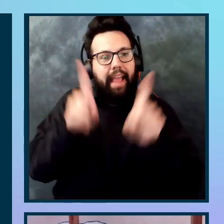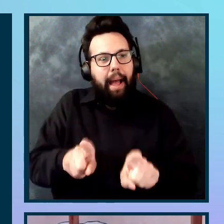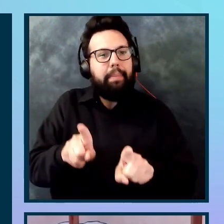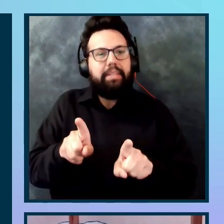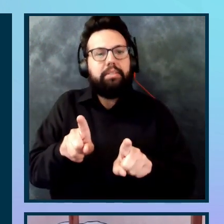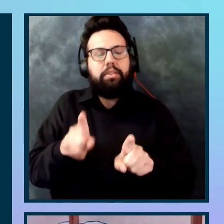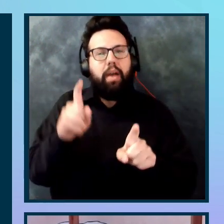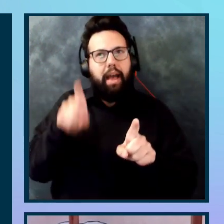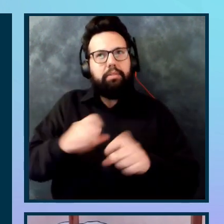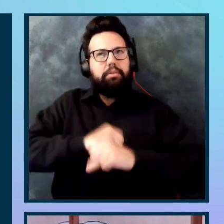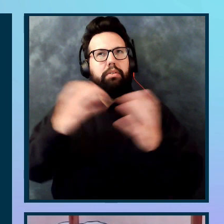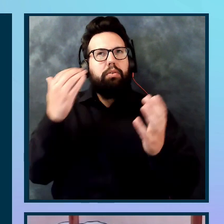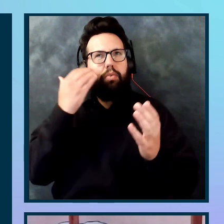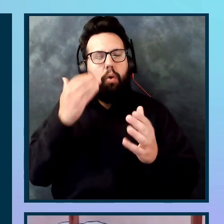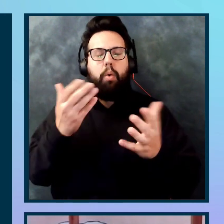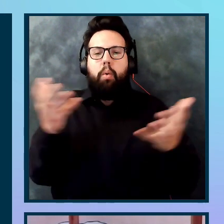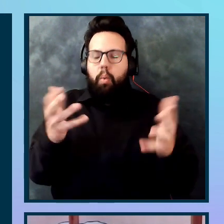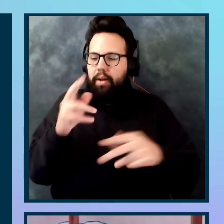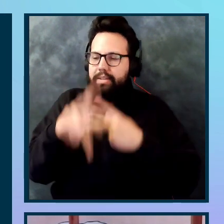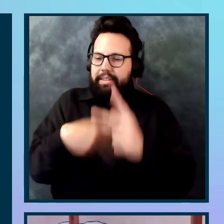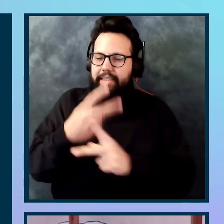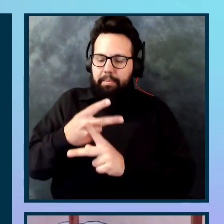Gets everything in place for us to be able to actually execute our test.